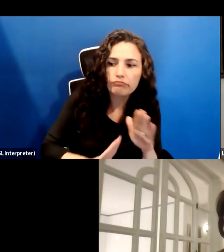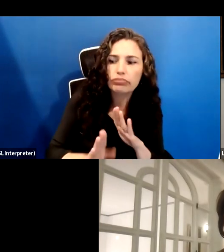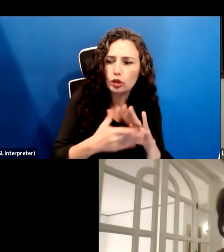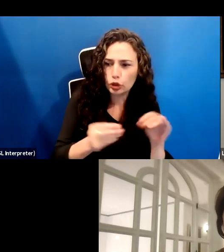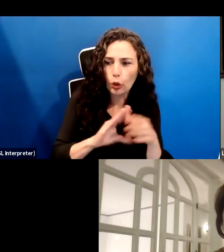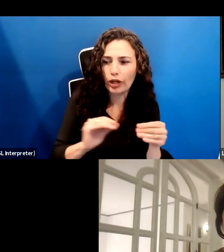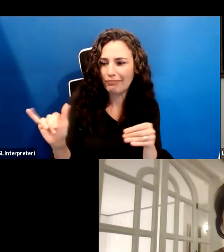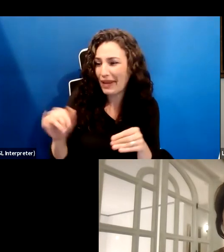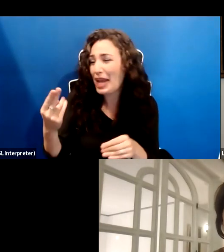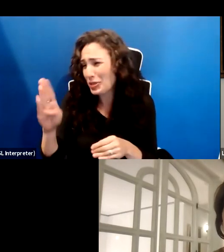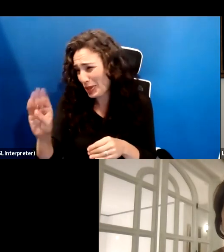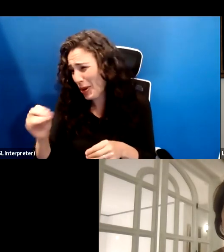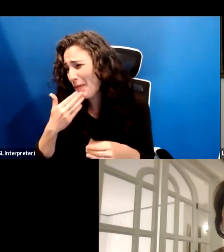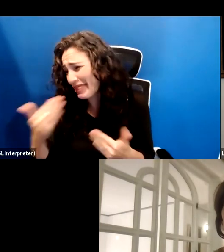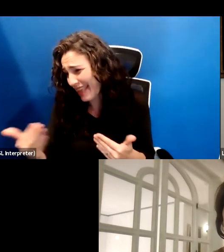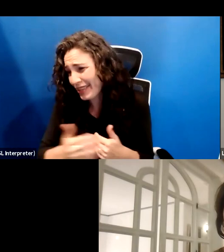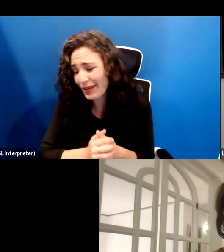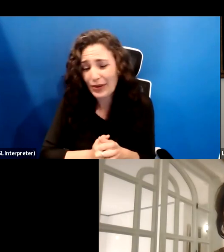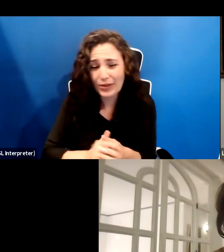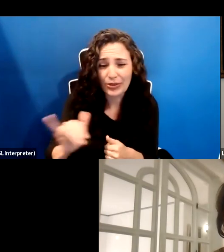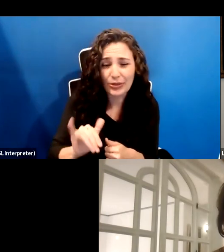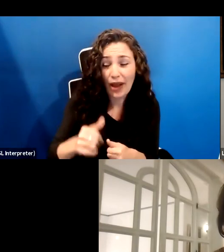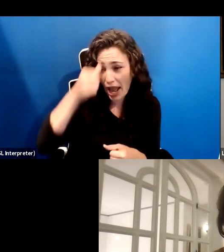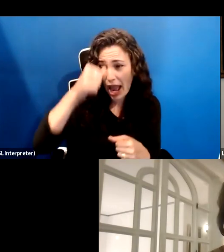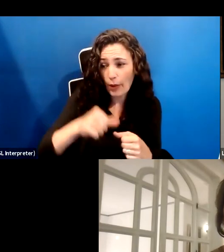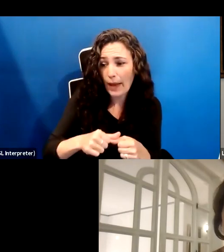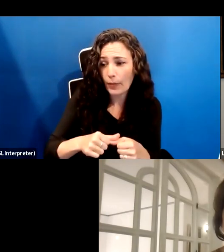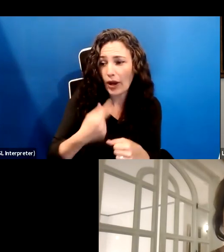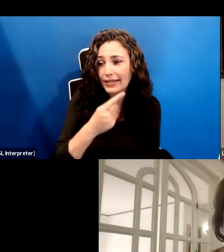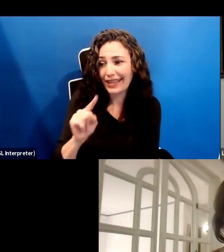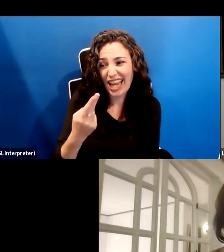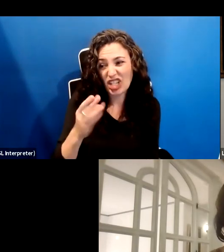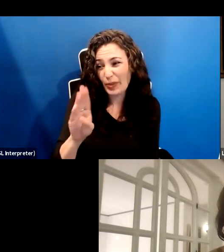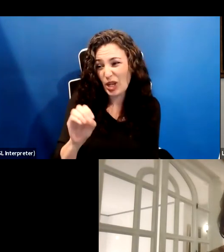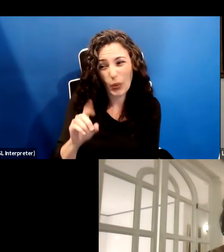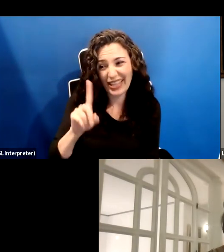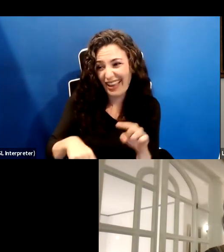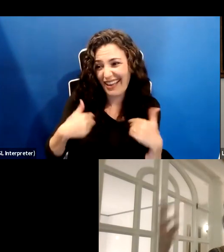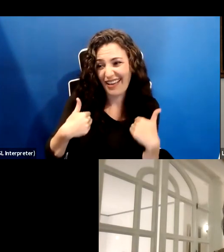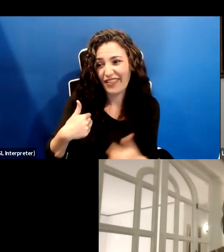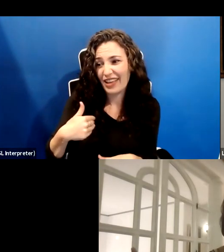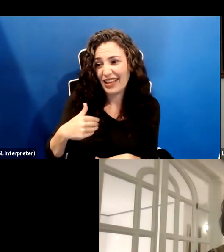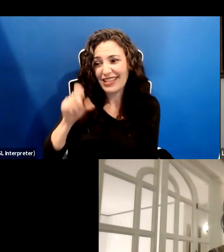You know, I remember, I said to HBO, we can't have sex cult in our advertising.